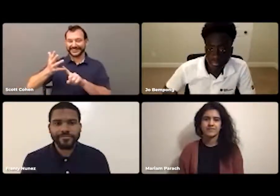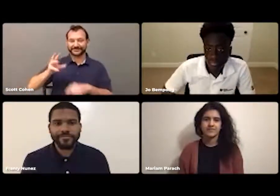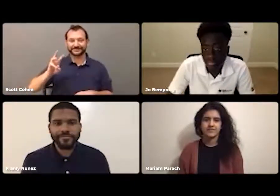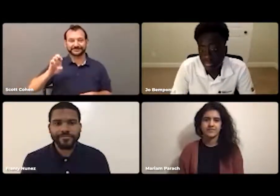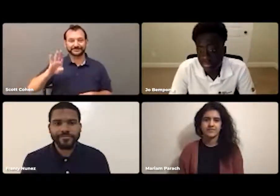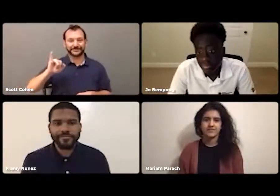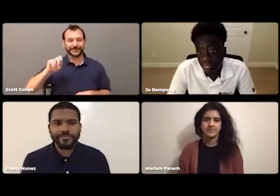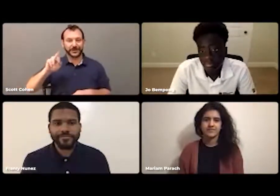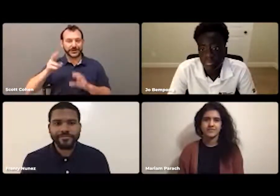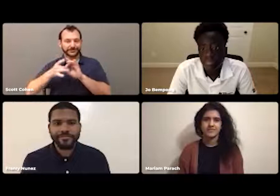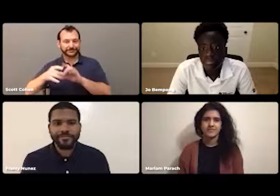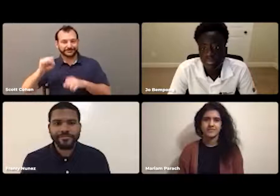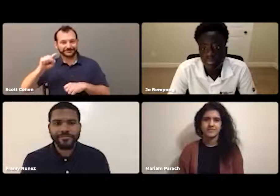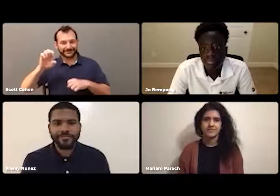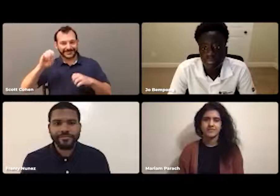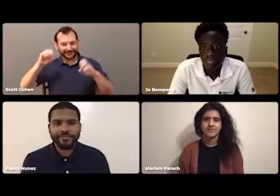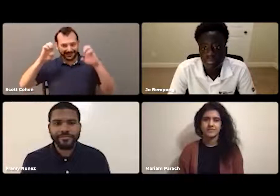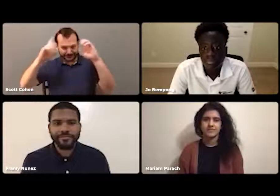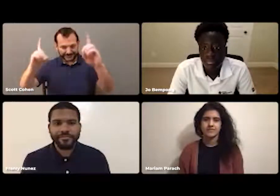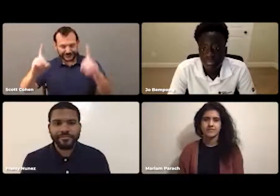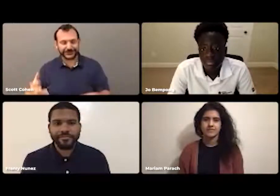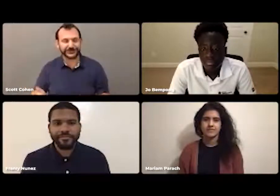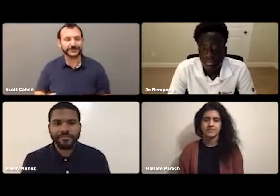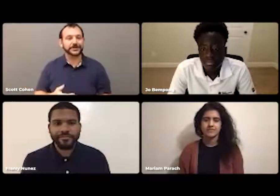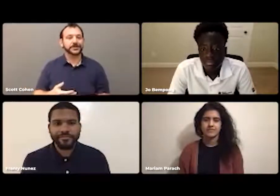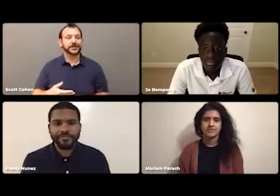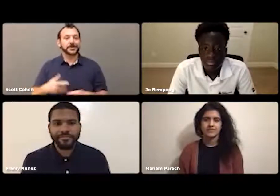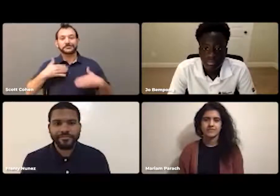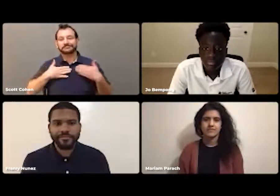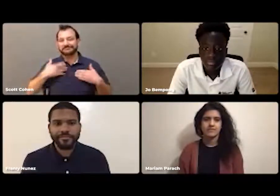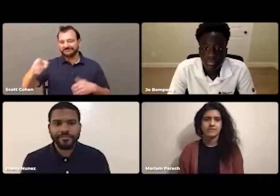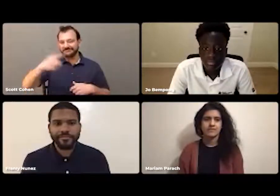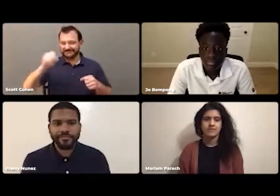Thank you for attending our fifth webinar related to STEM education.